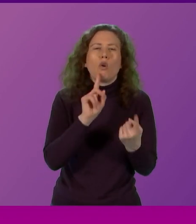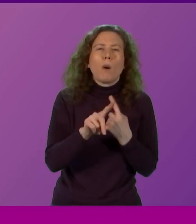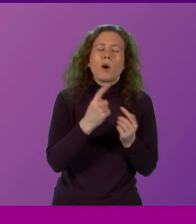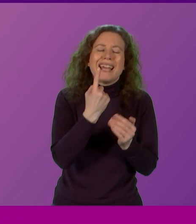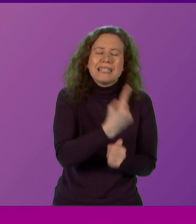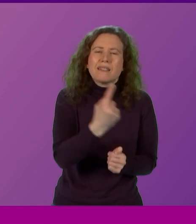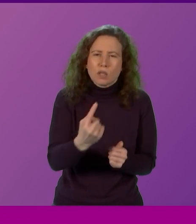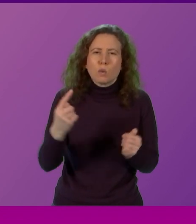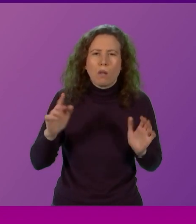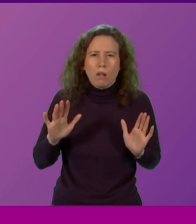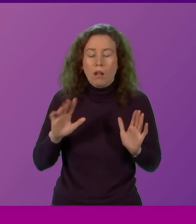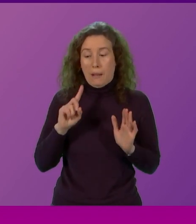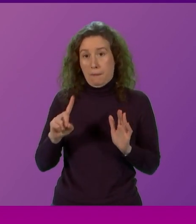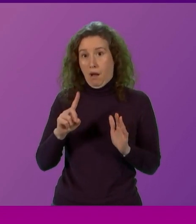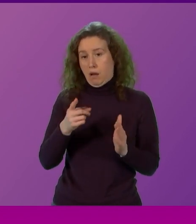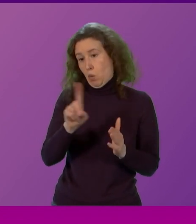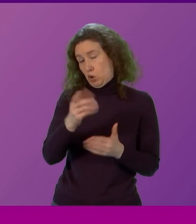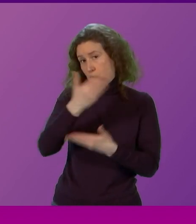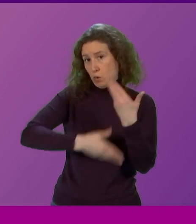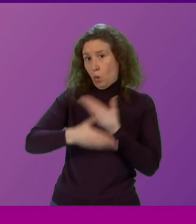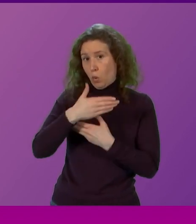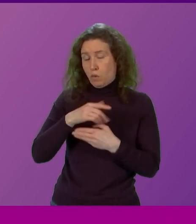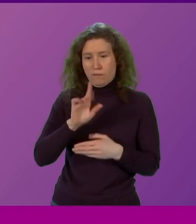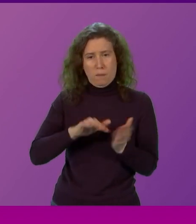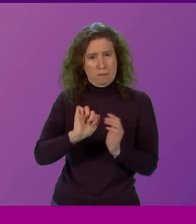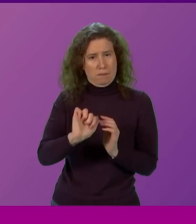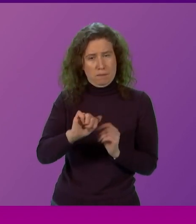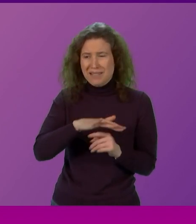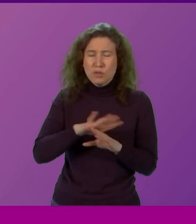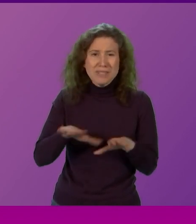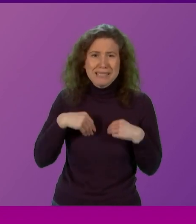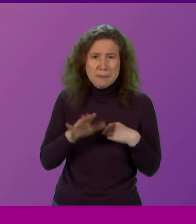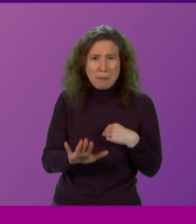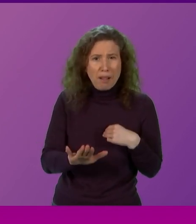cases, the experience that was recounted by the member is unacceptable.